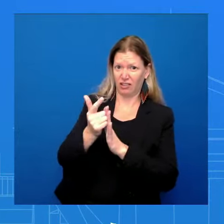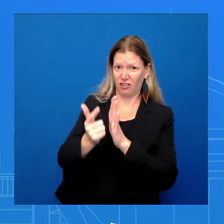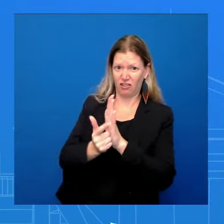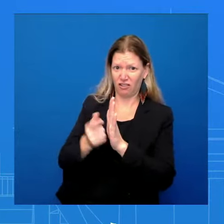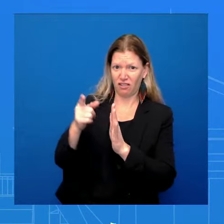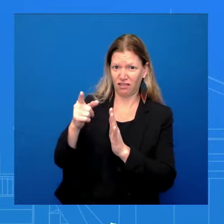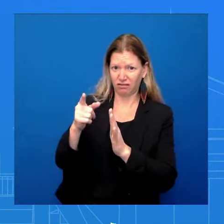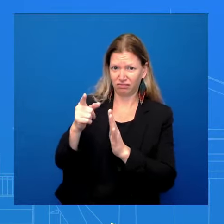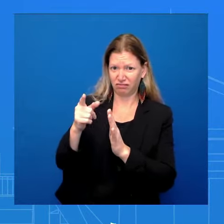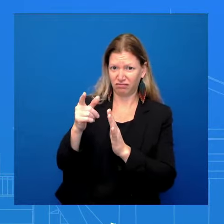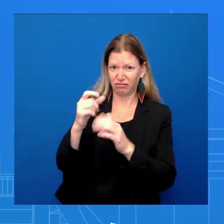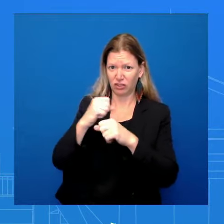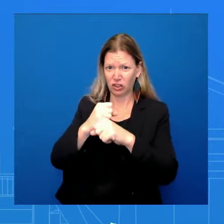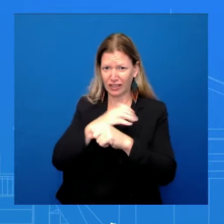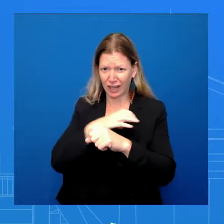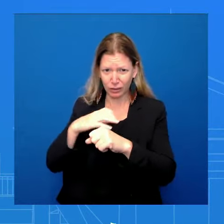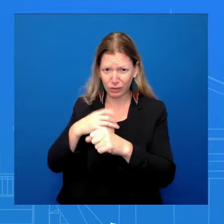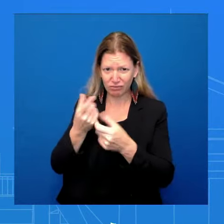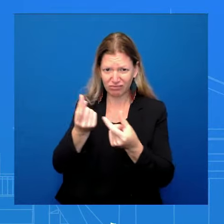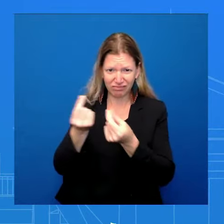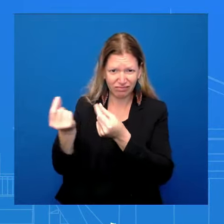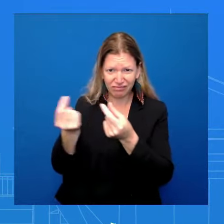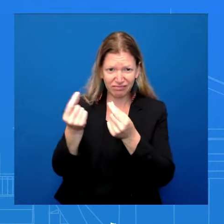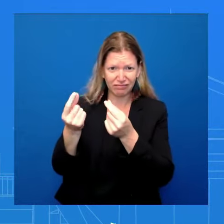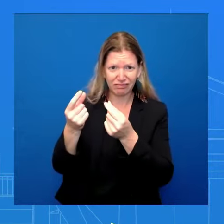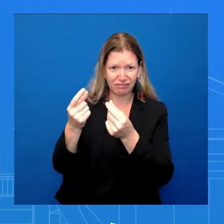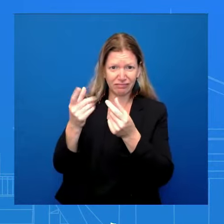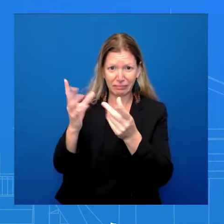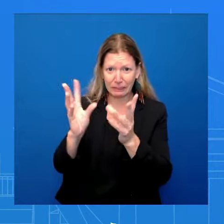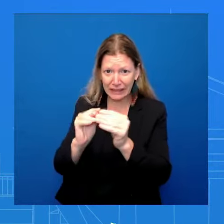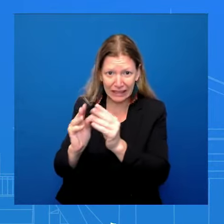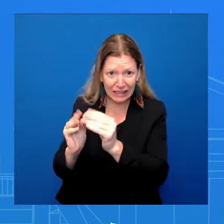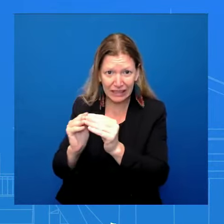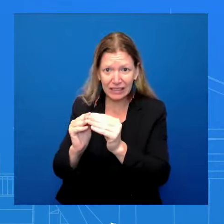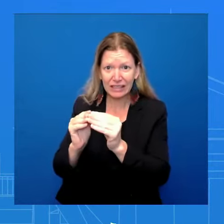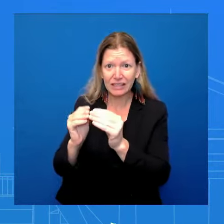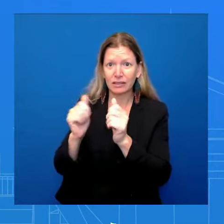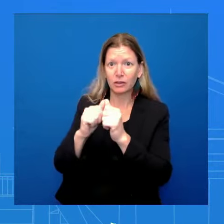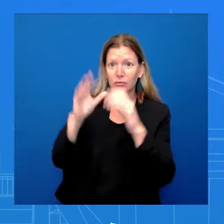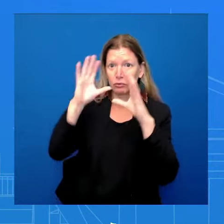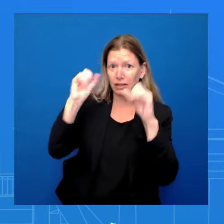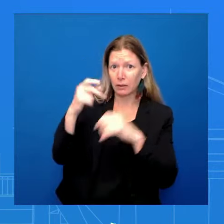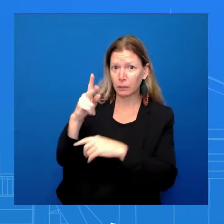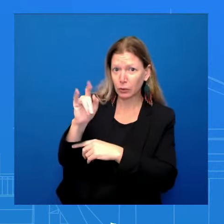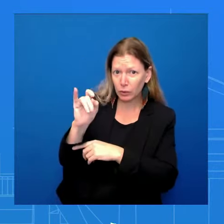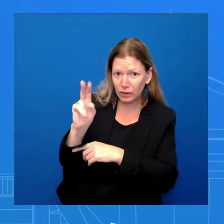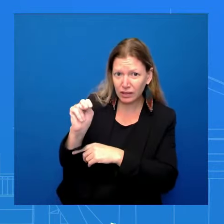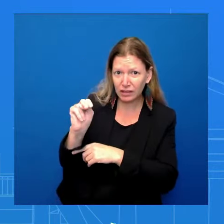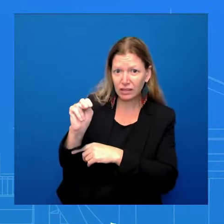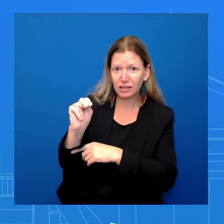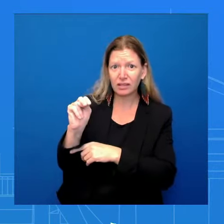And second question is: At the meeting between the President Putin and the Belarusian President Lukashenko yesterday,